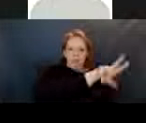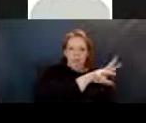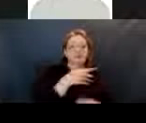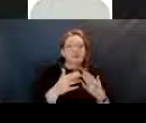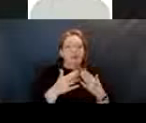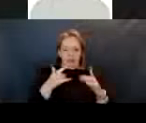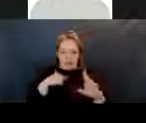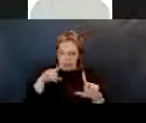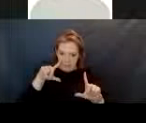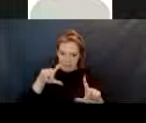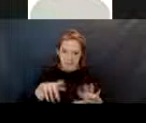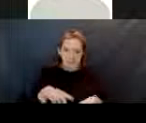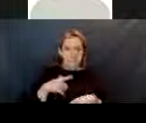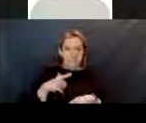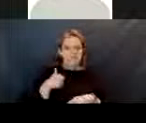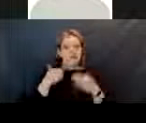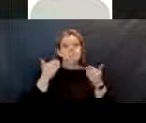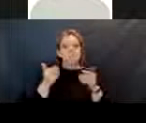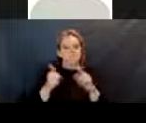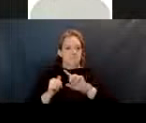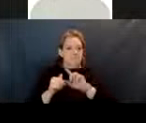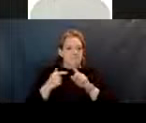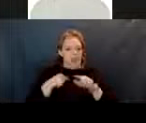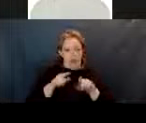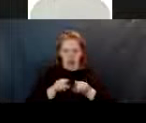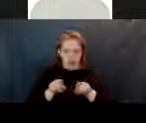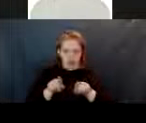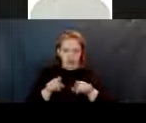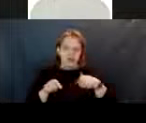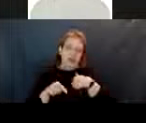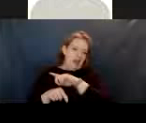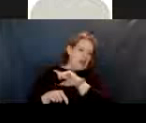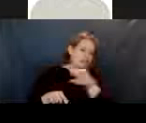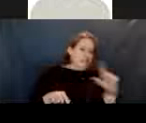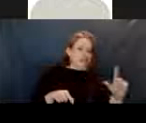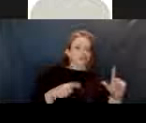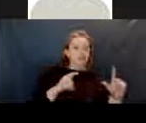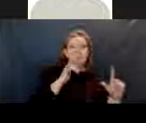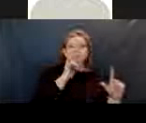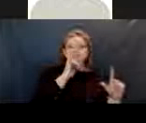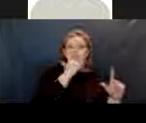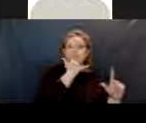that I made this left at this fork when I should have made the right.